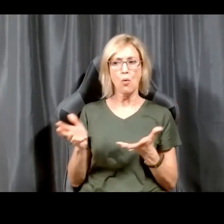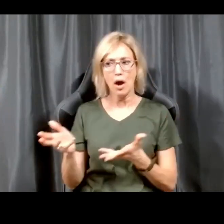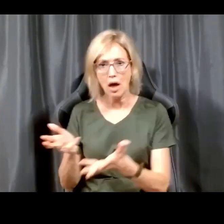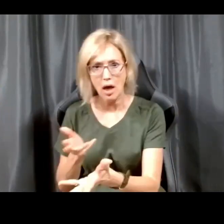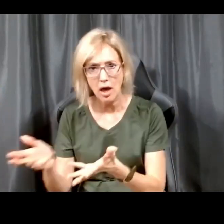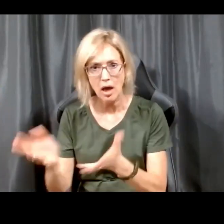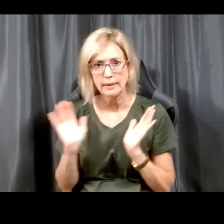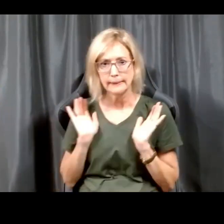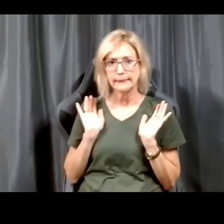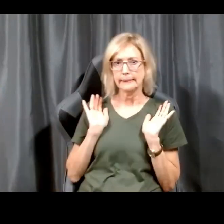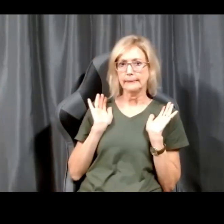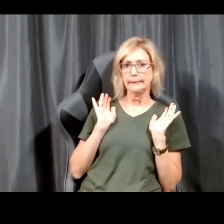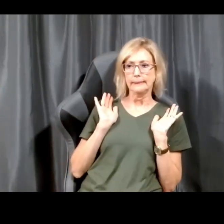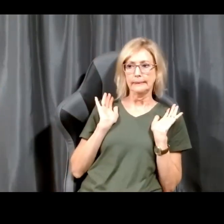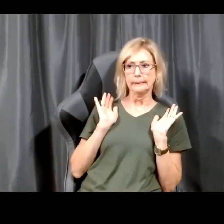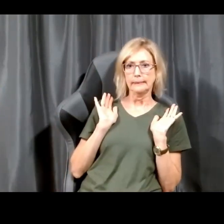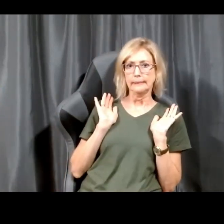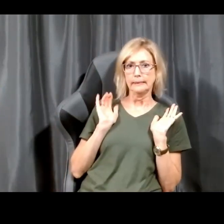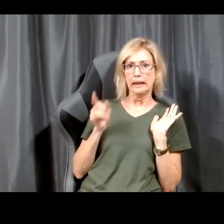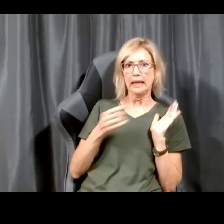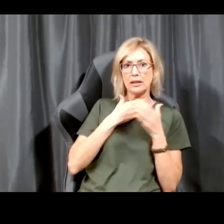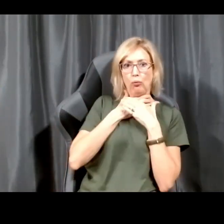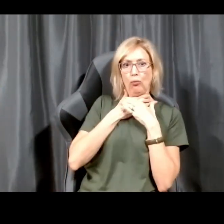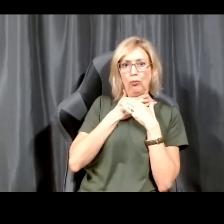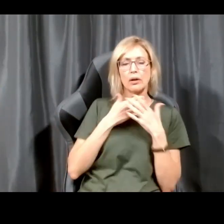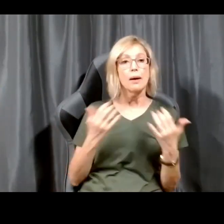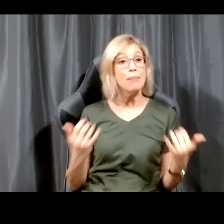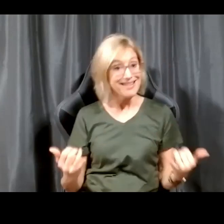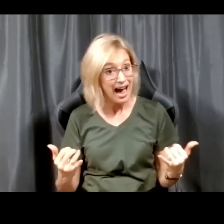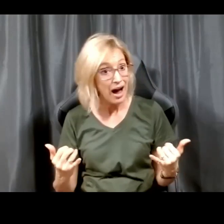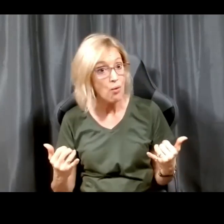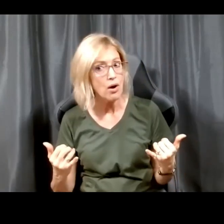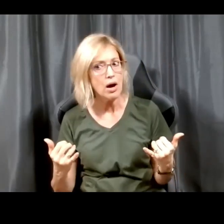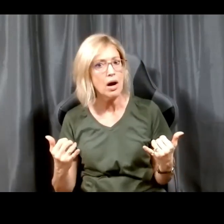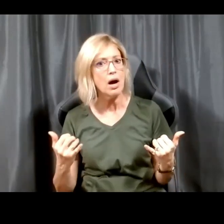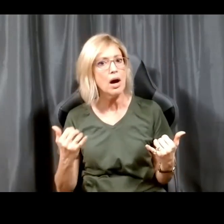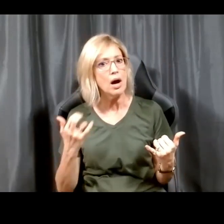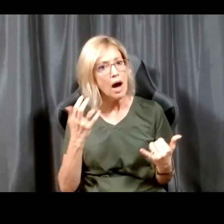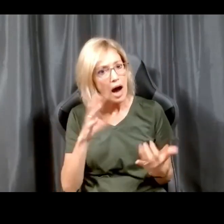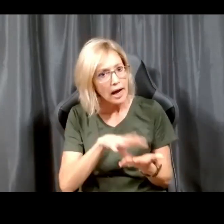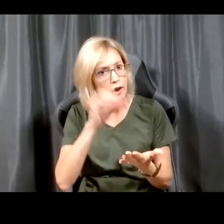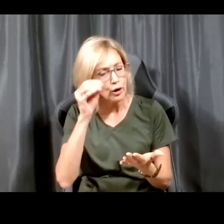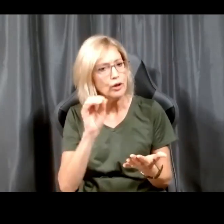Deal with the student when he' s gagging, but now that I found out, it's safe. It's a